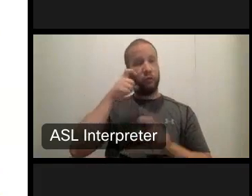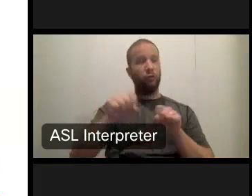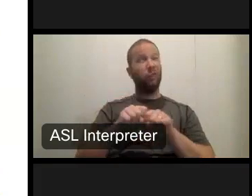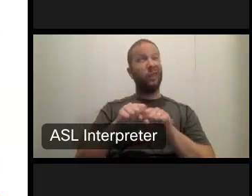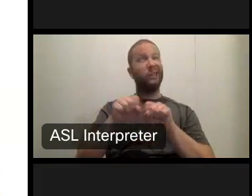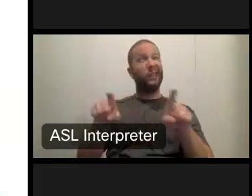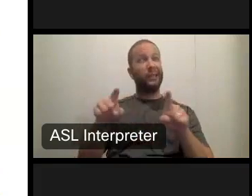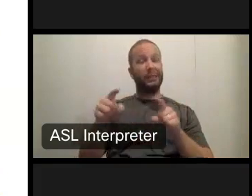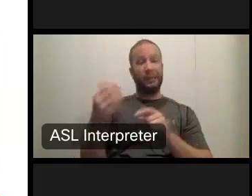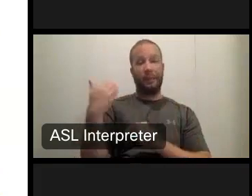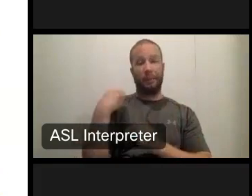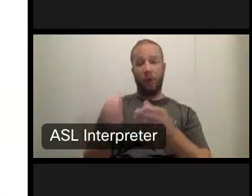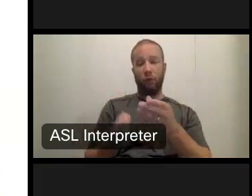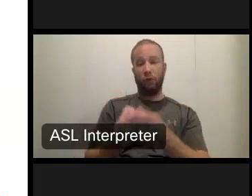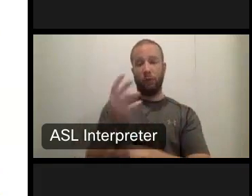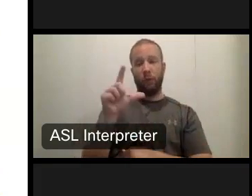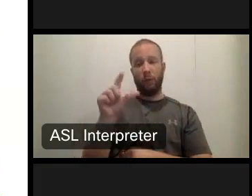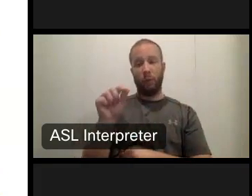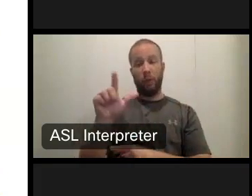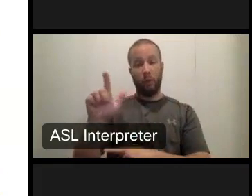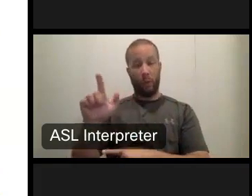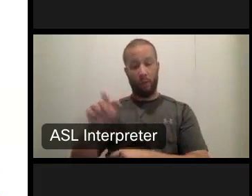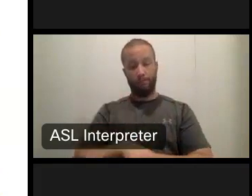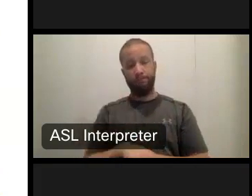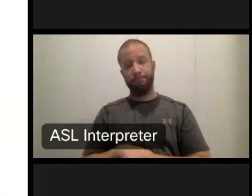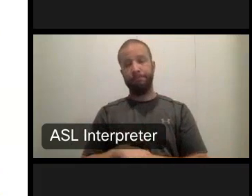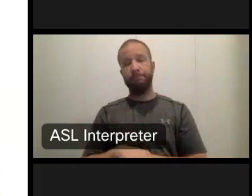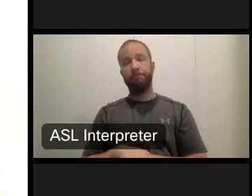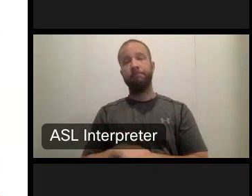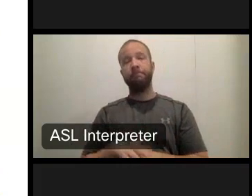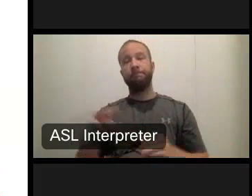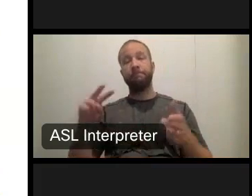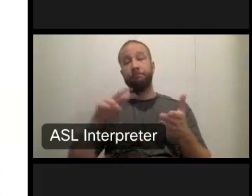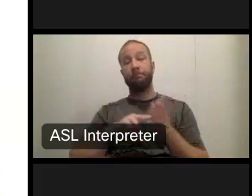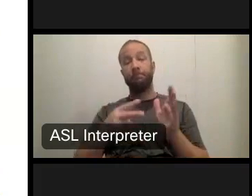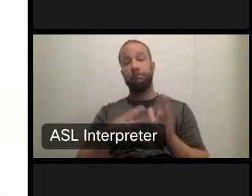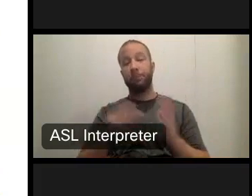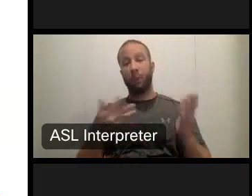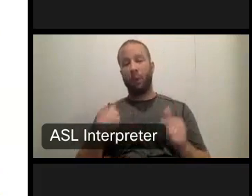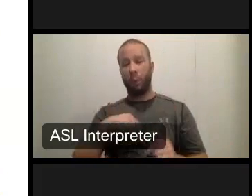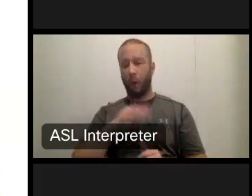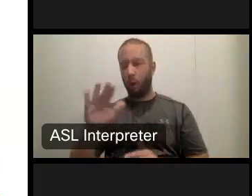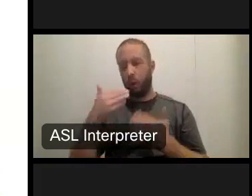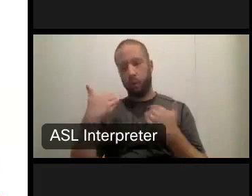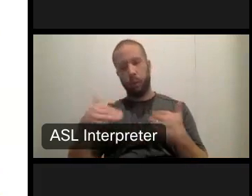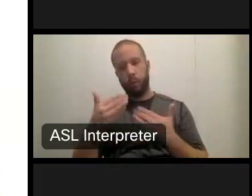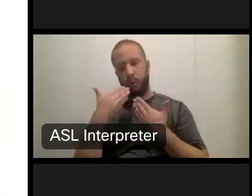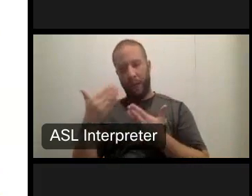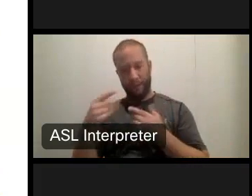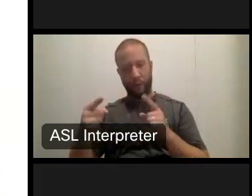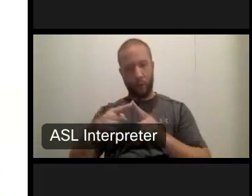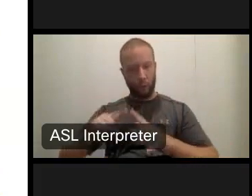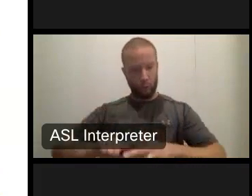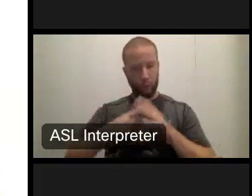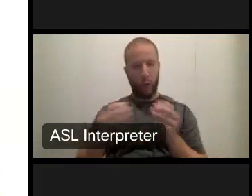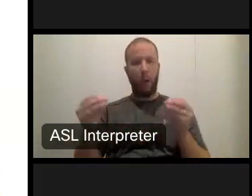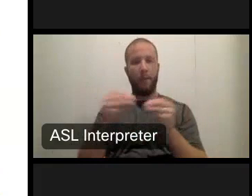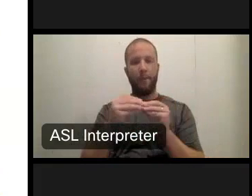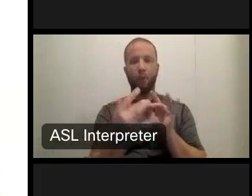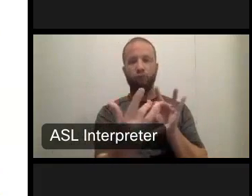um in the spring of 2021 where uh thankfully we were able to begin to conduct more Outreach as